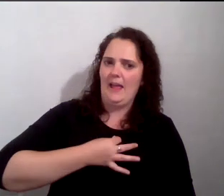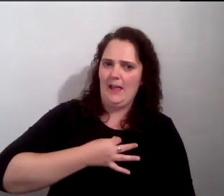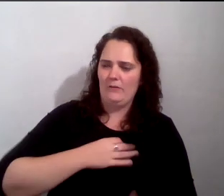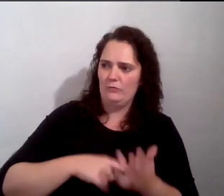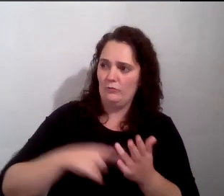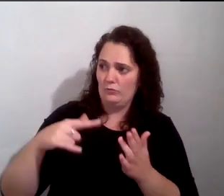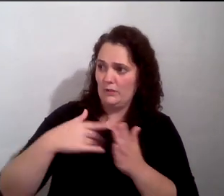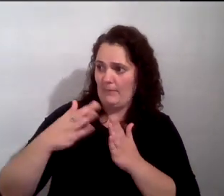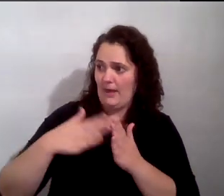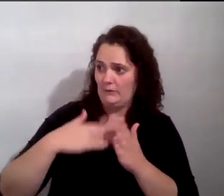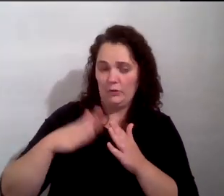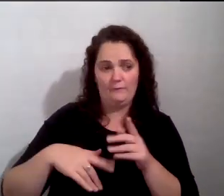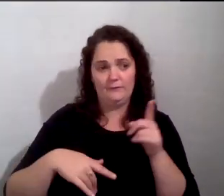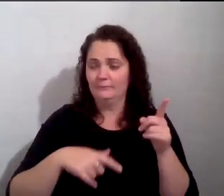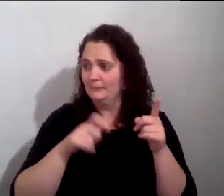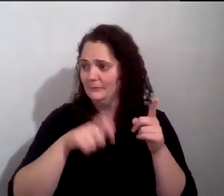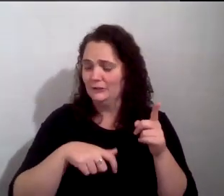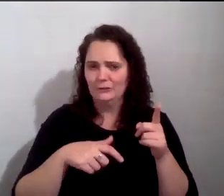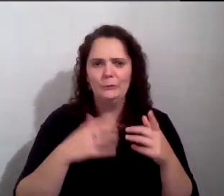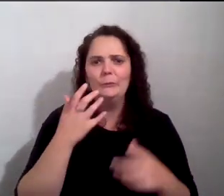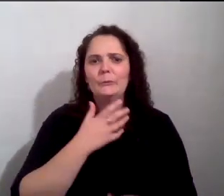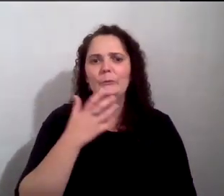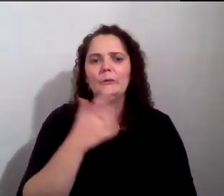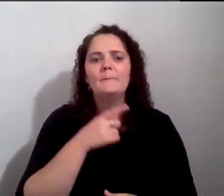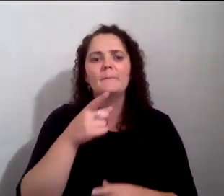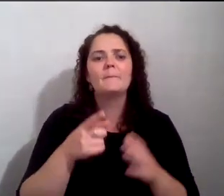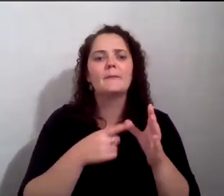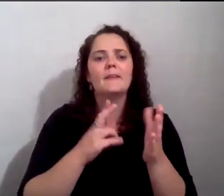way of being asked to to depict someone. And of course